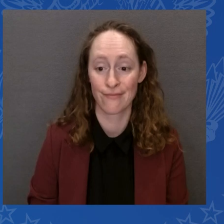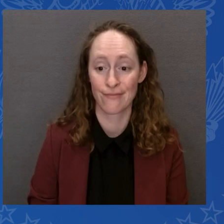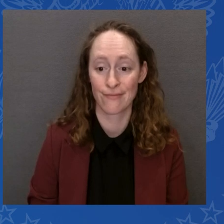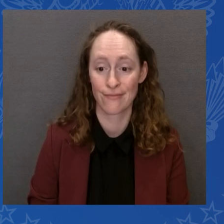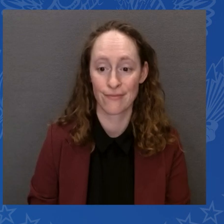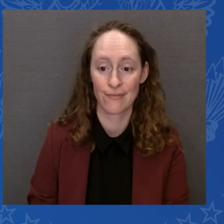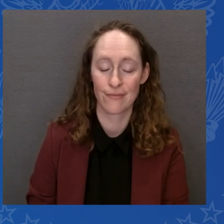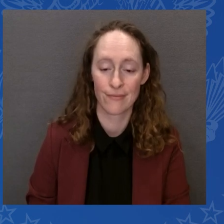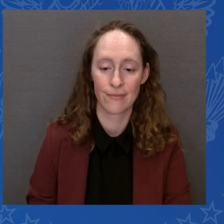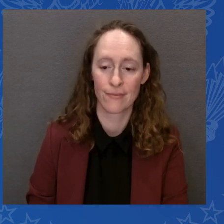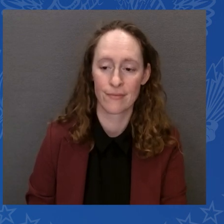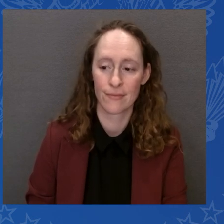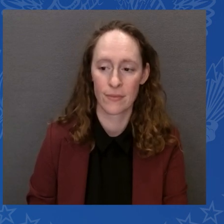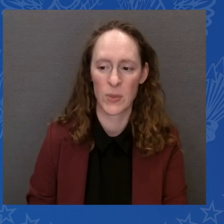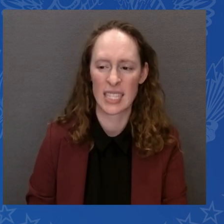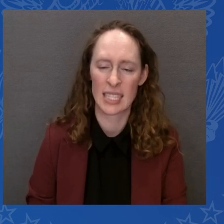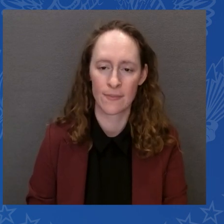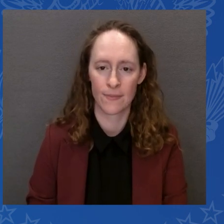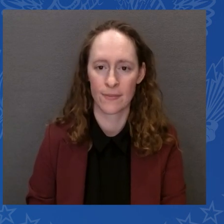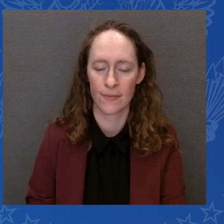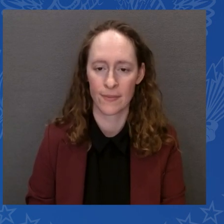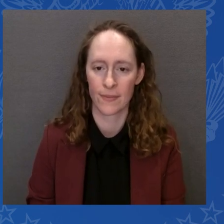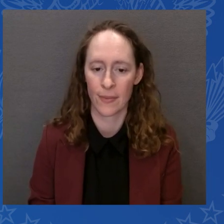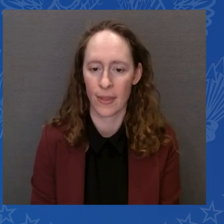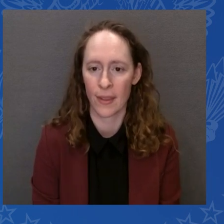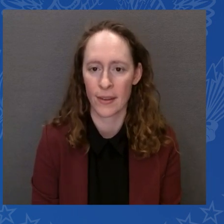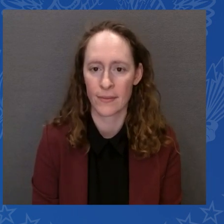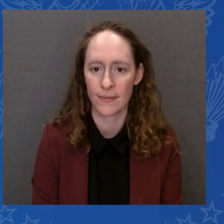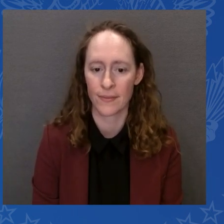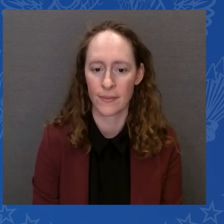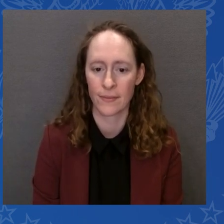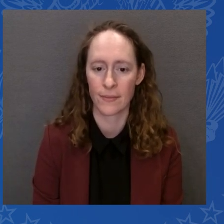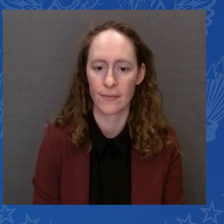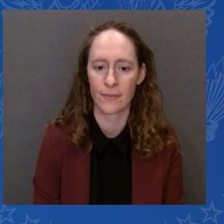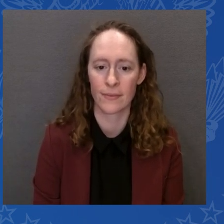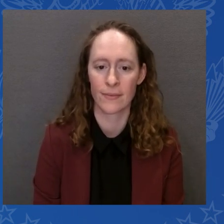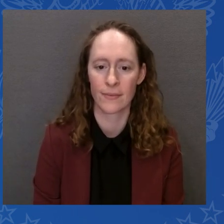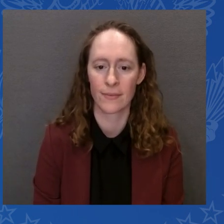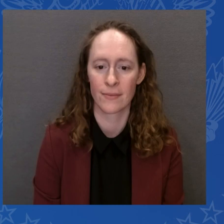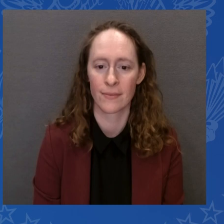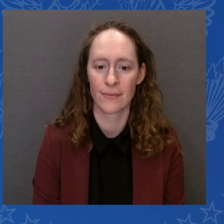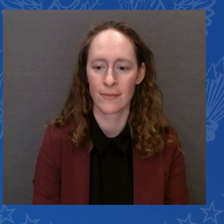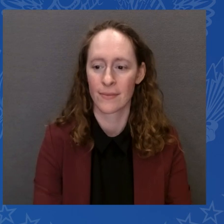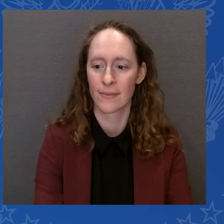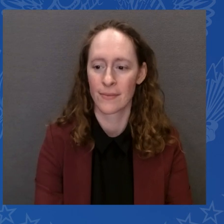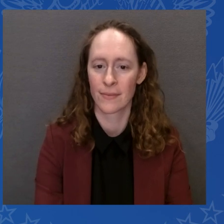Governor Newsom: Thank you all very much for taking the time to be out here. And it's my honor to welcome the President back to the state of California.